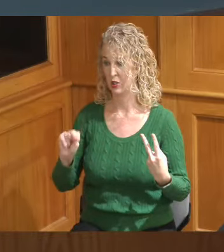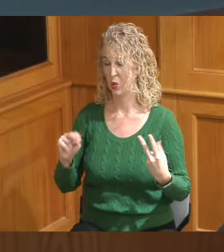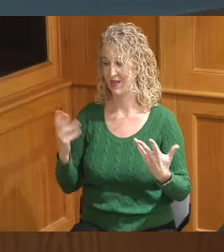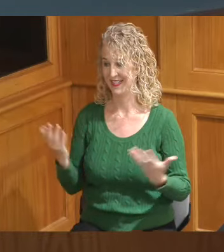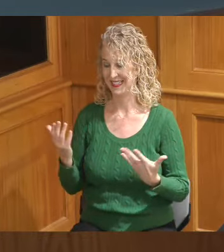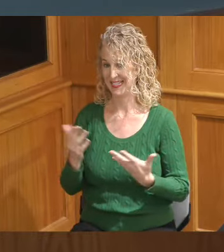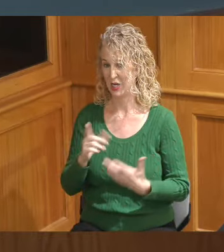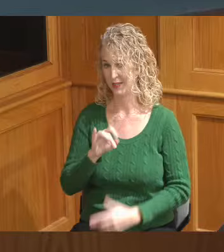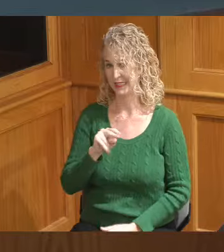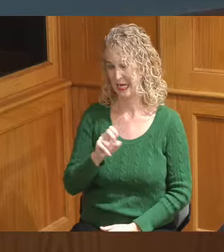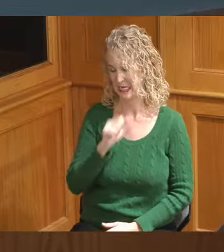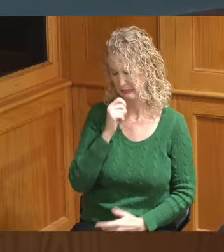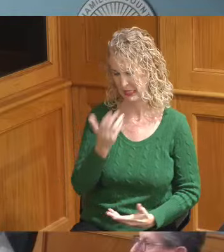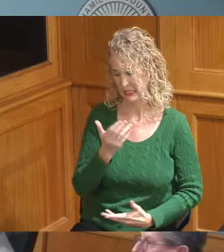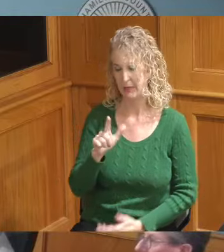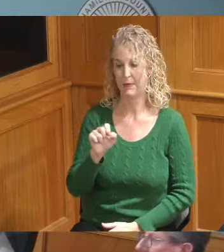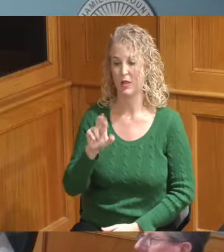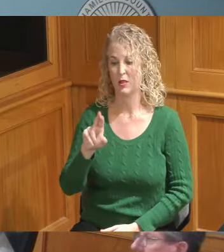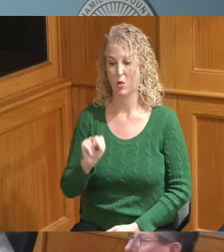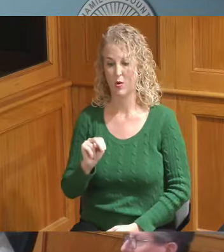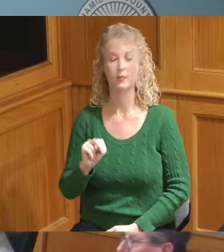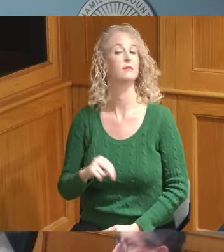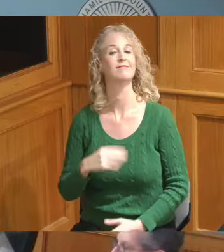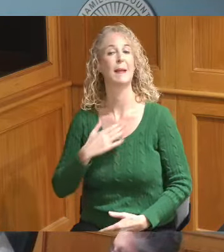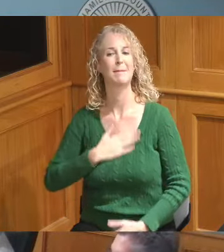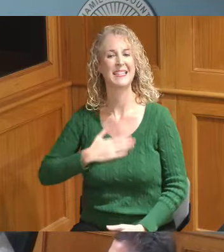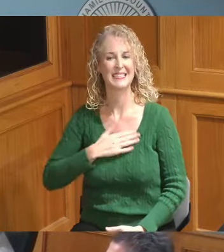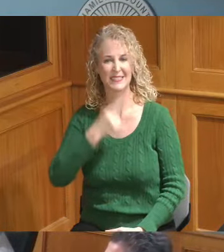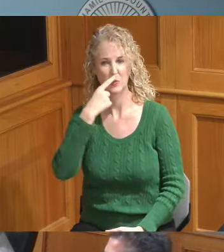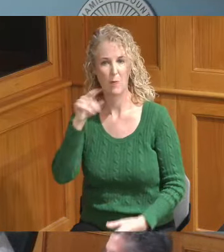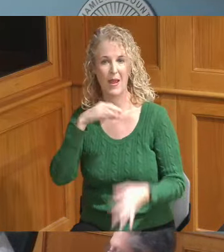Lauren's here. Thank you for being here. Please walk us through these. We've had quite a bit of